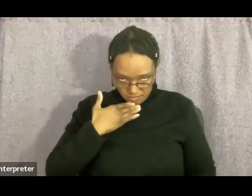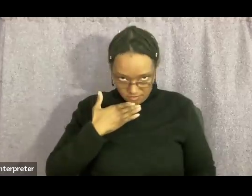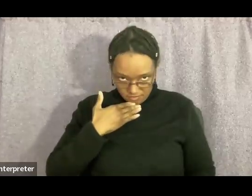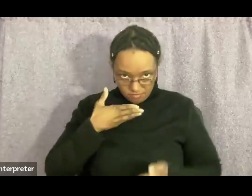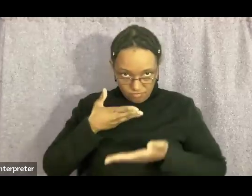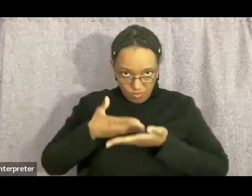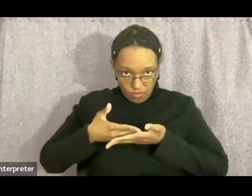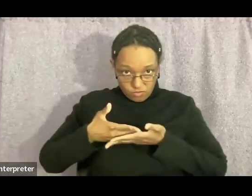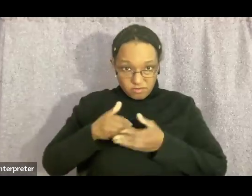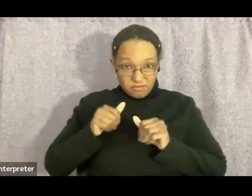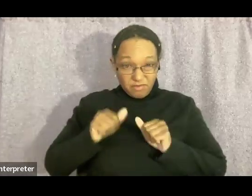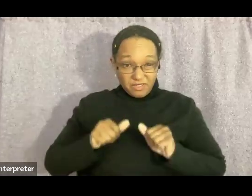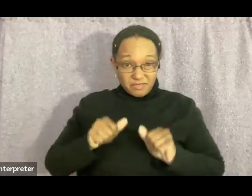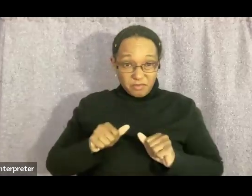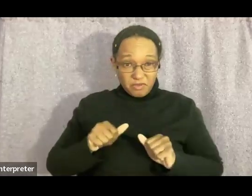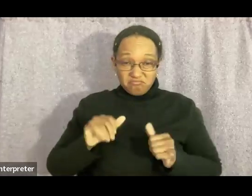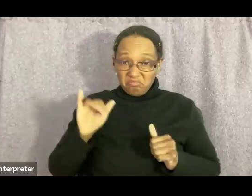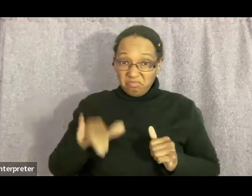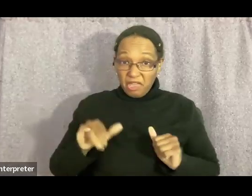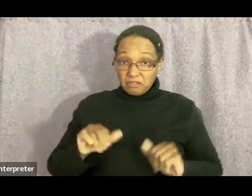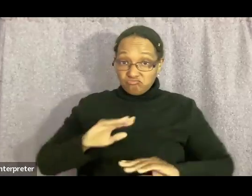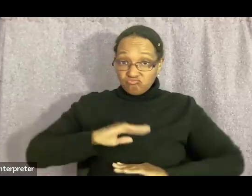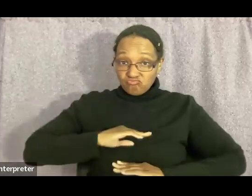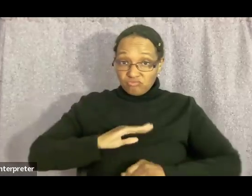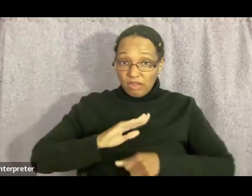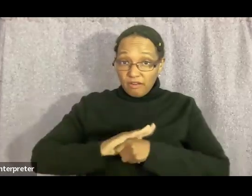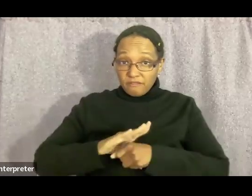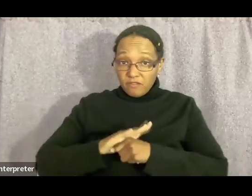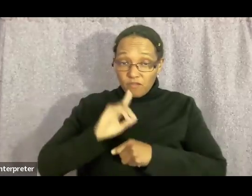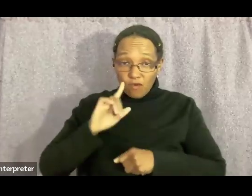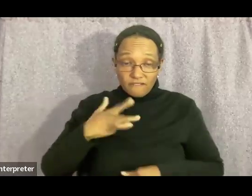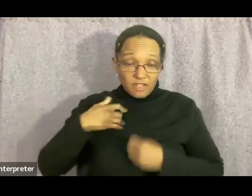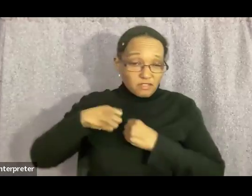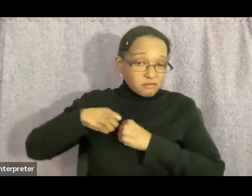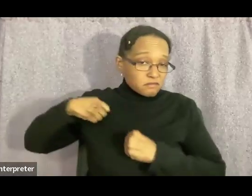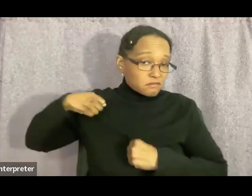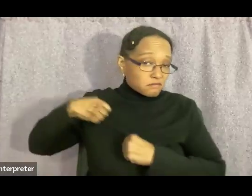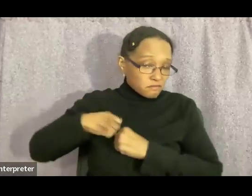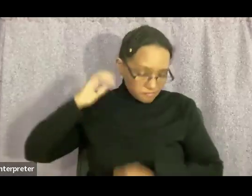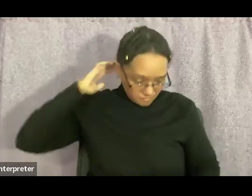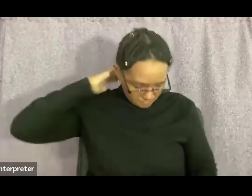And that can be good enough. That might be enough to feel a stretch in the back of your neck.